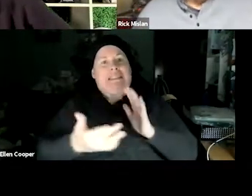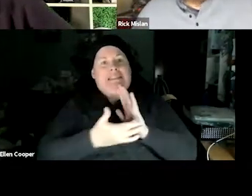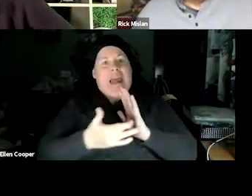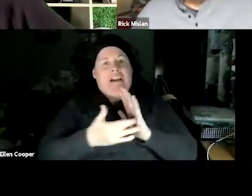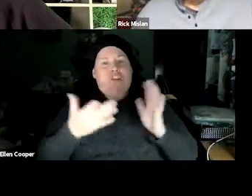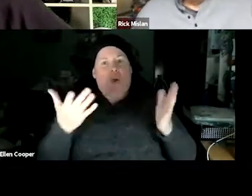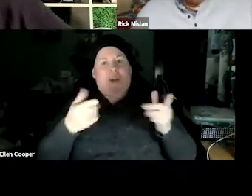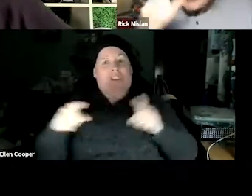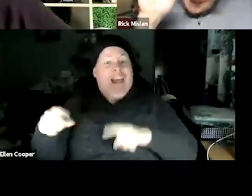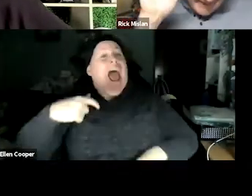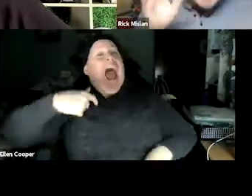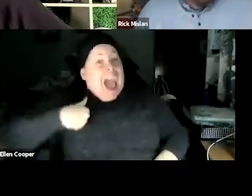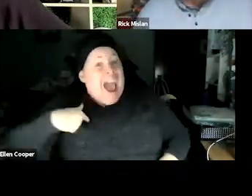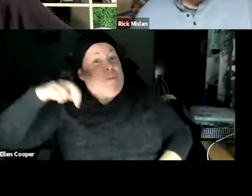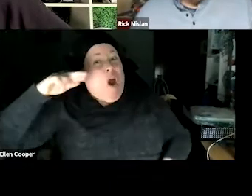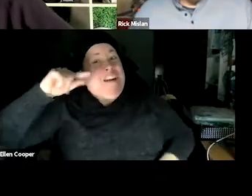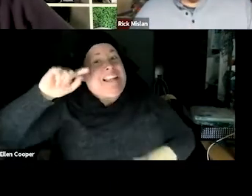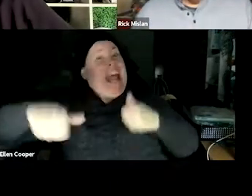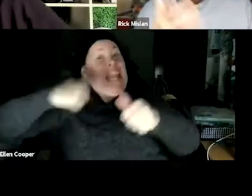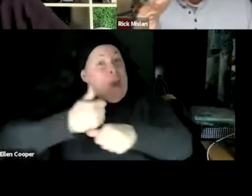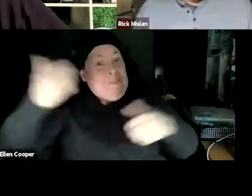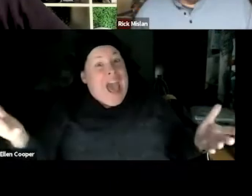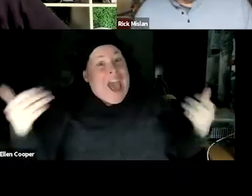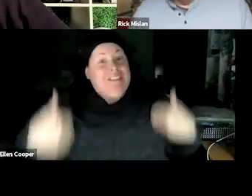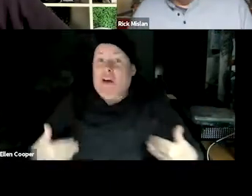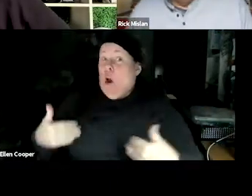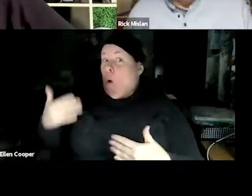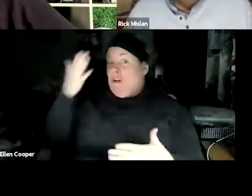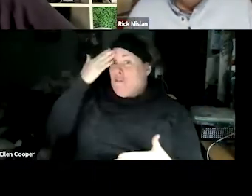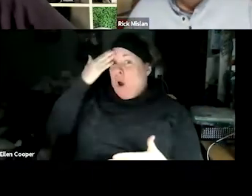Alrighty. I know. Rick Mislan: I know CalebBarlow: There's no psychology.